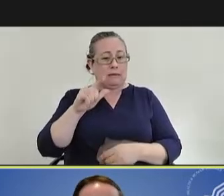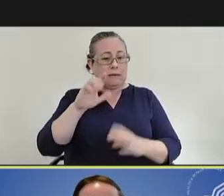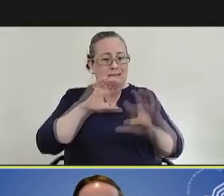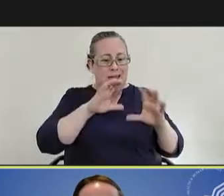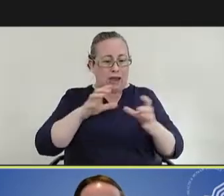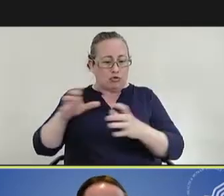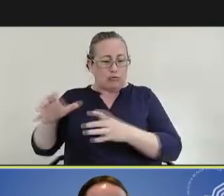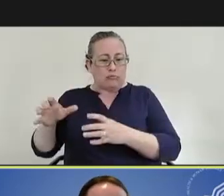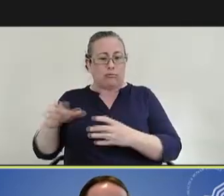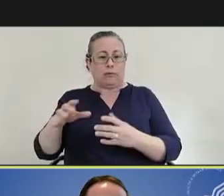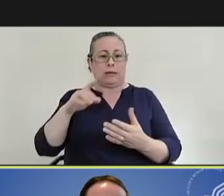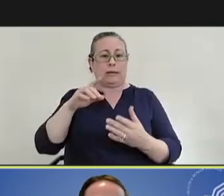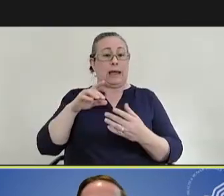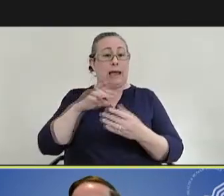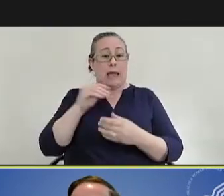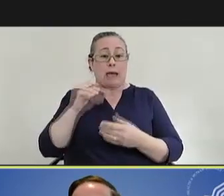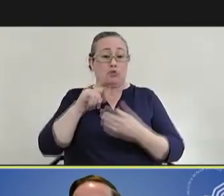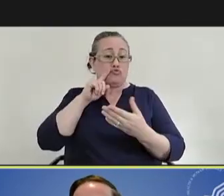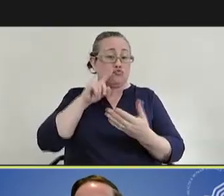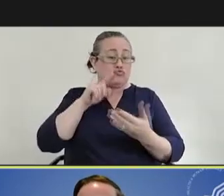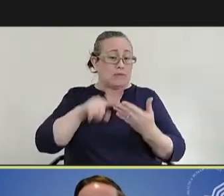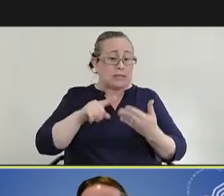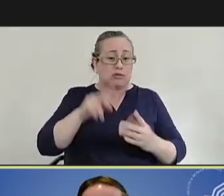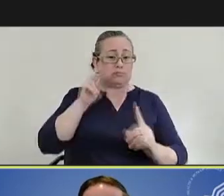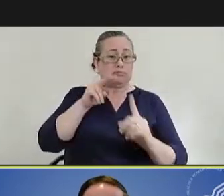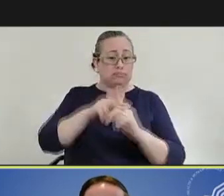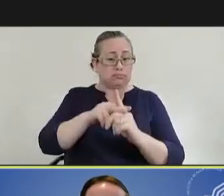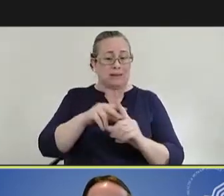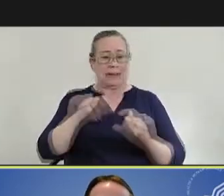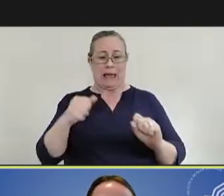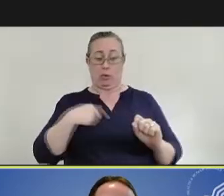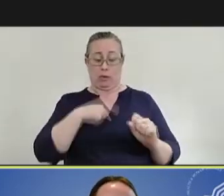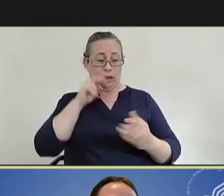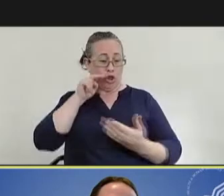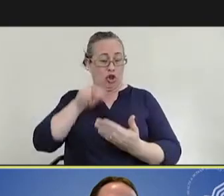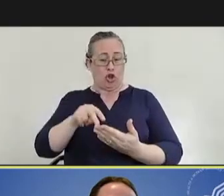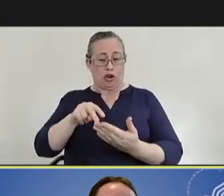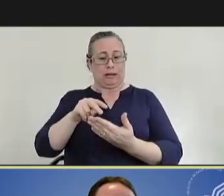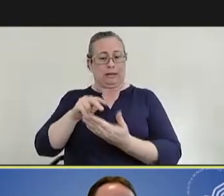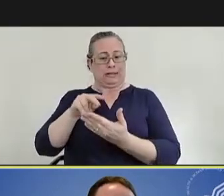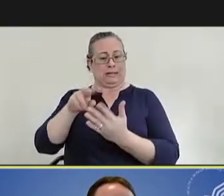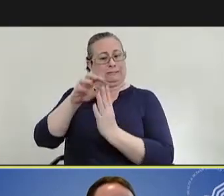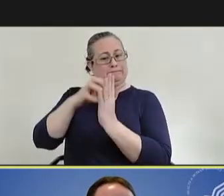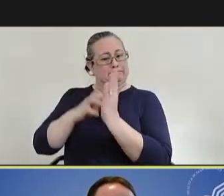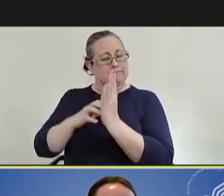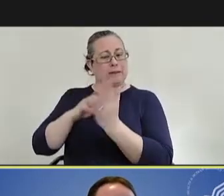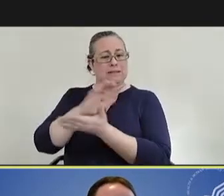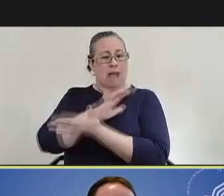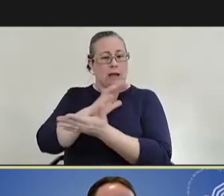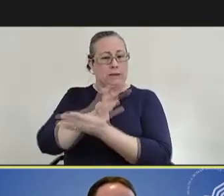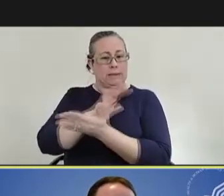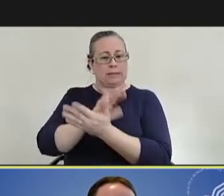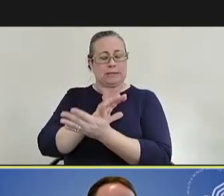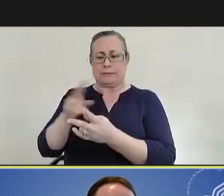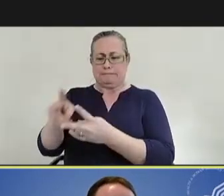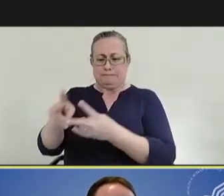and documentation? Can we use it to look at text documents and pull out important factors that our